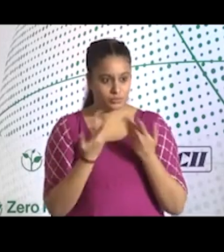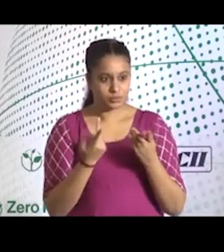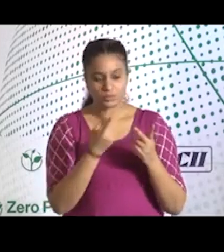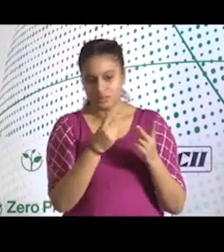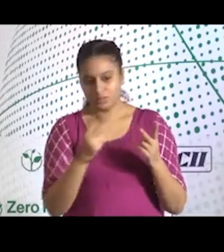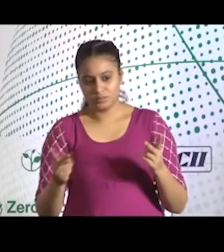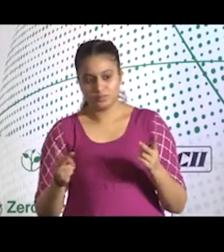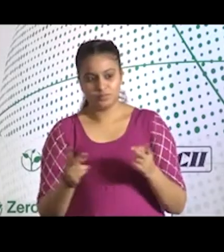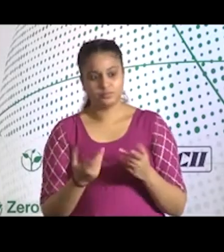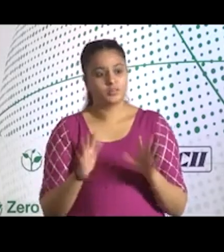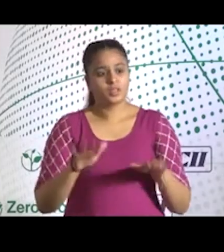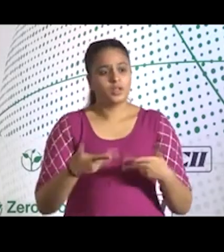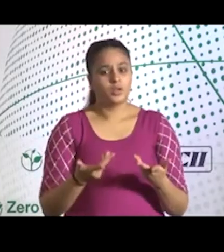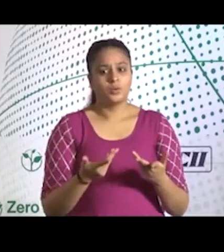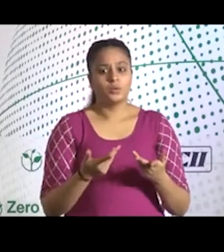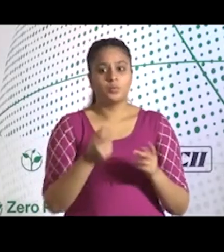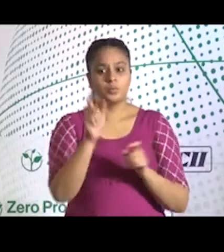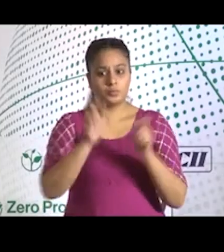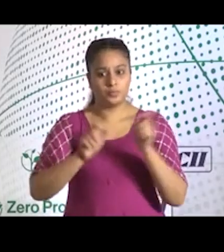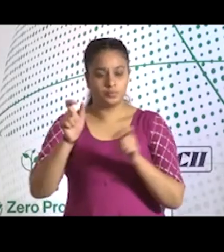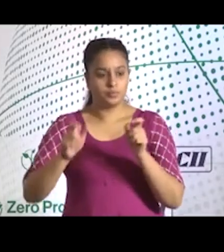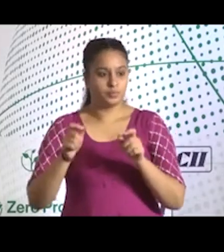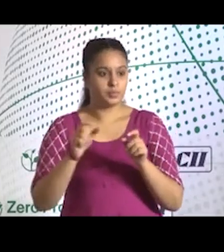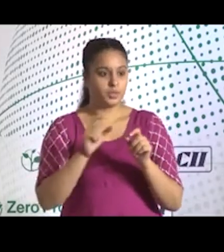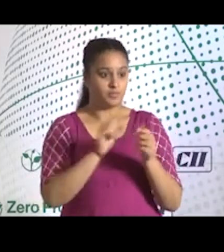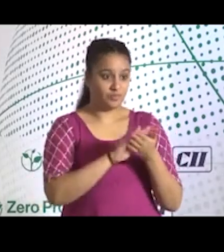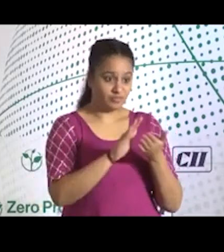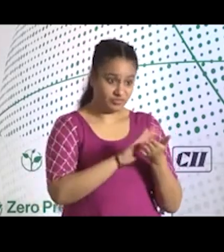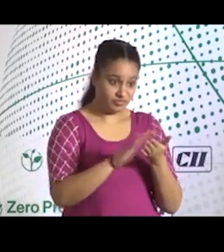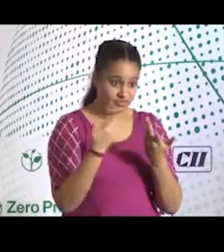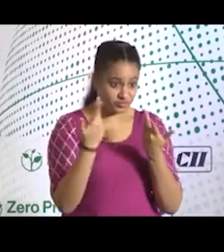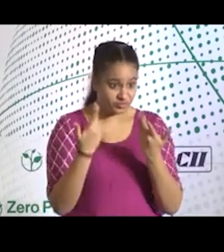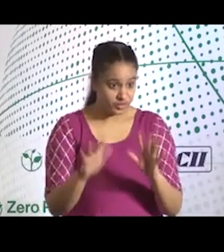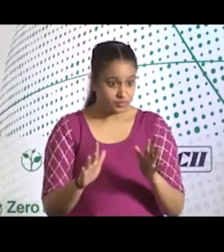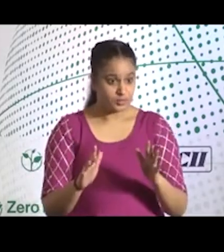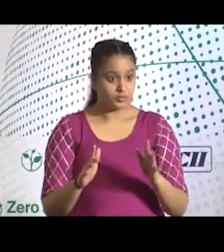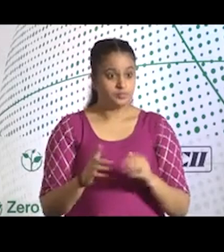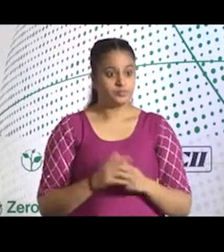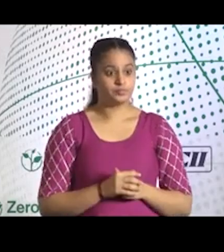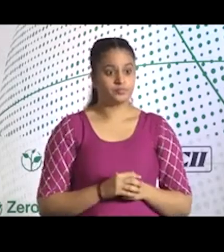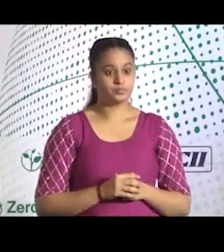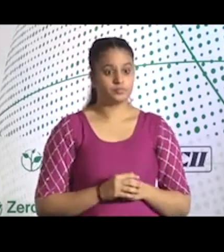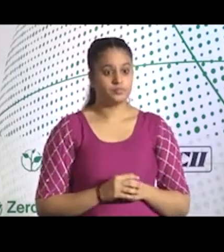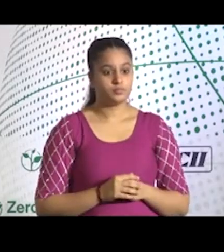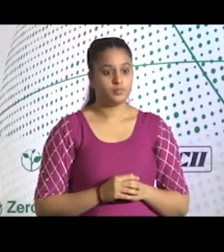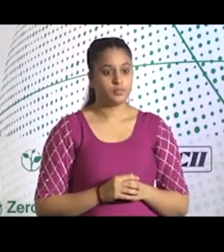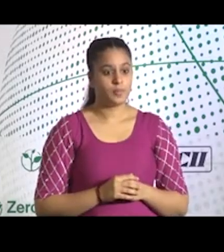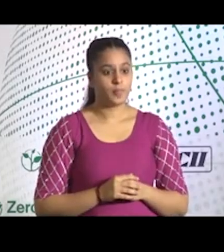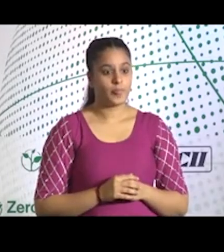But these are with anyone who has completed and has a plan for having career in I.T.